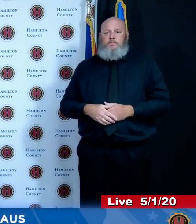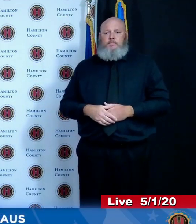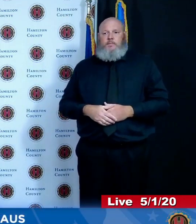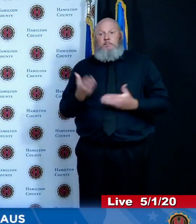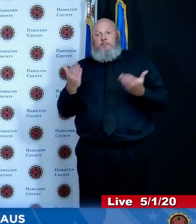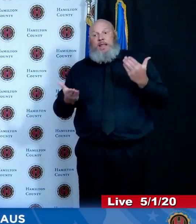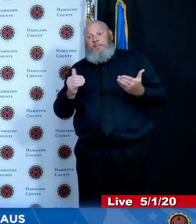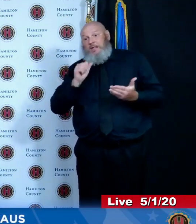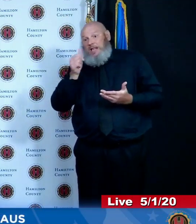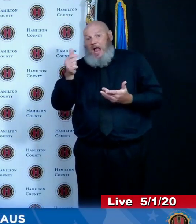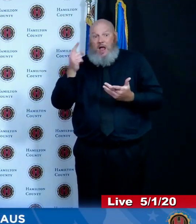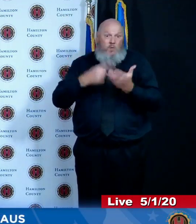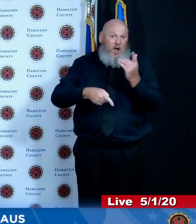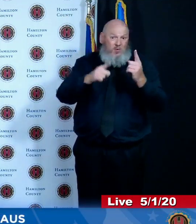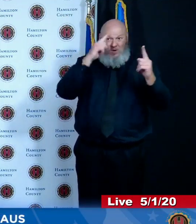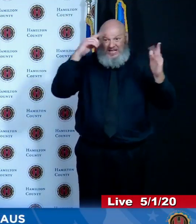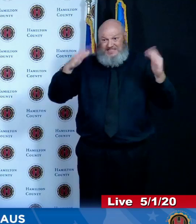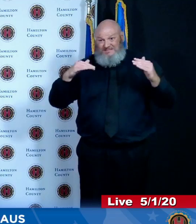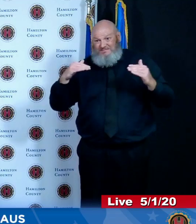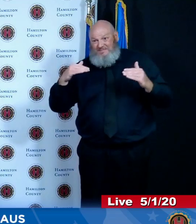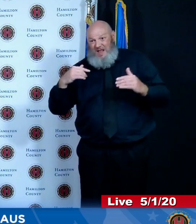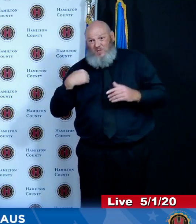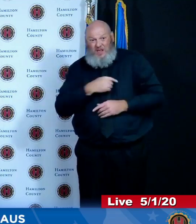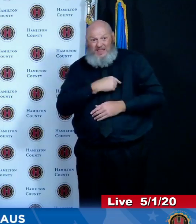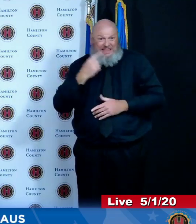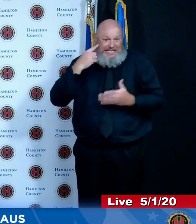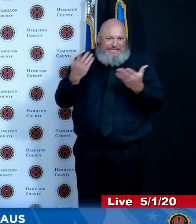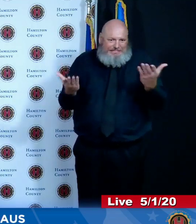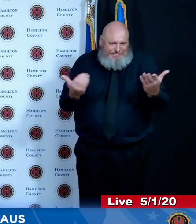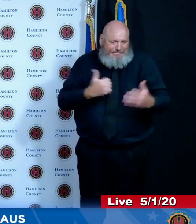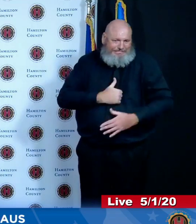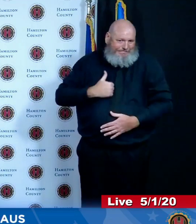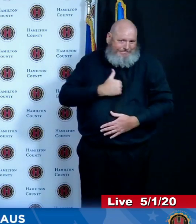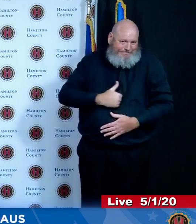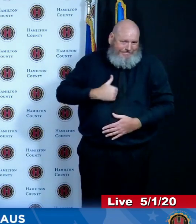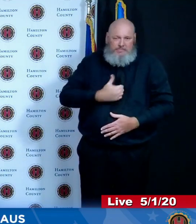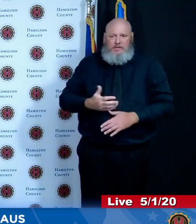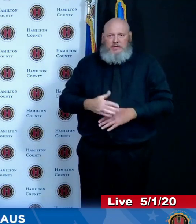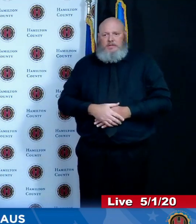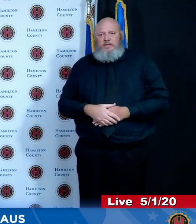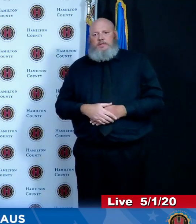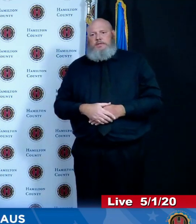response more to come on that I'm gonna add one caveat my mom told me that I